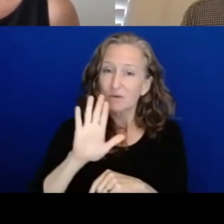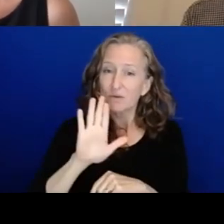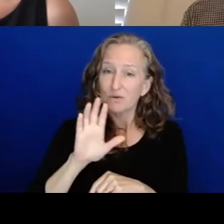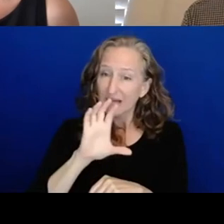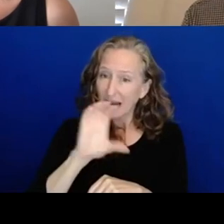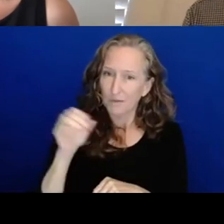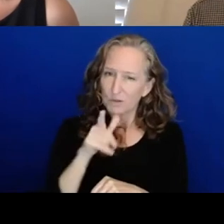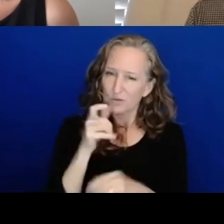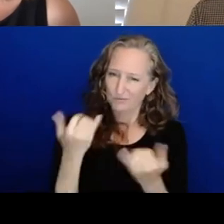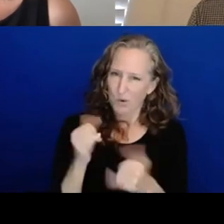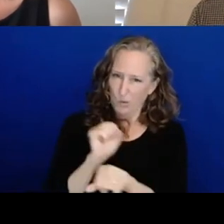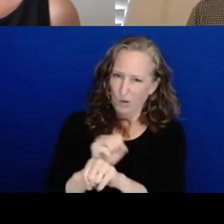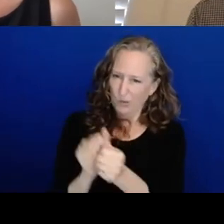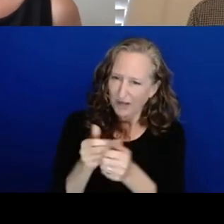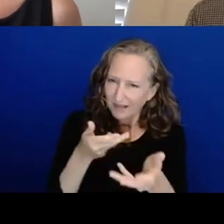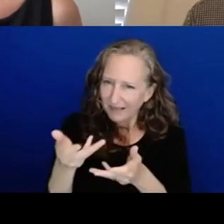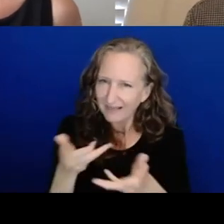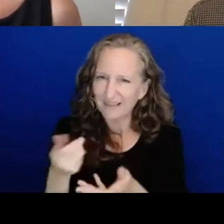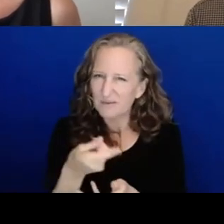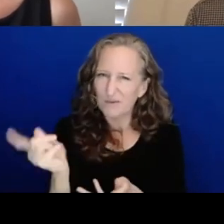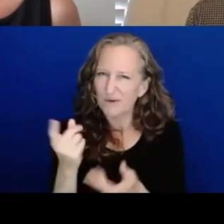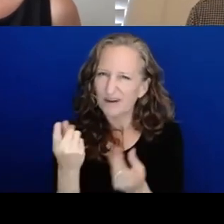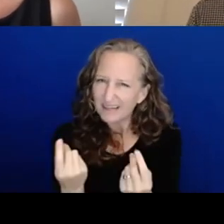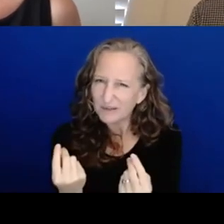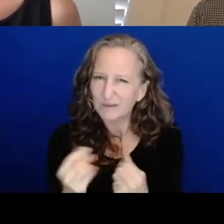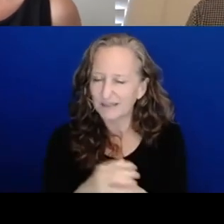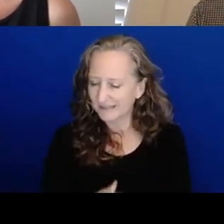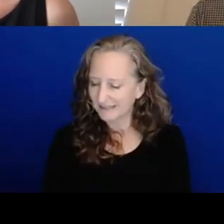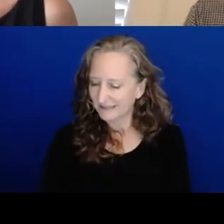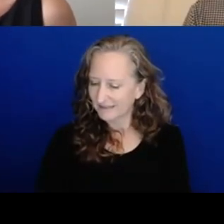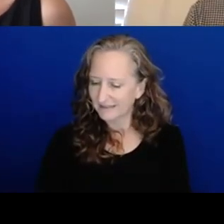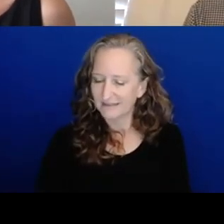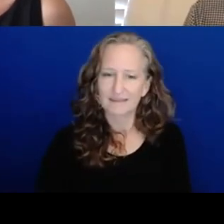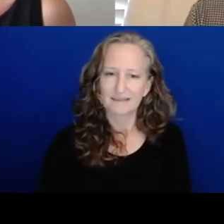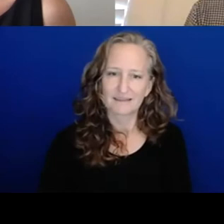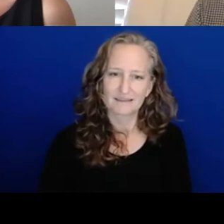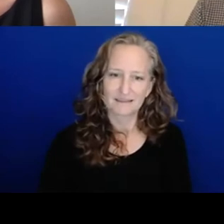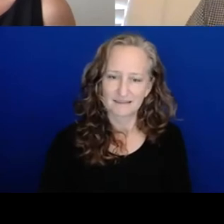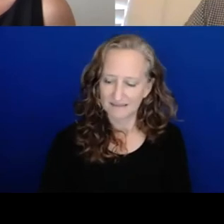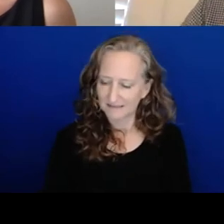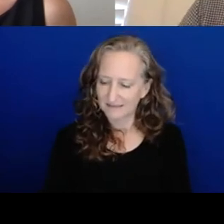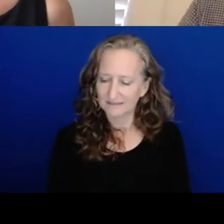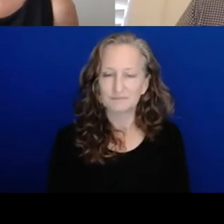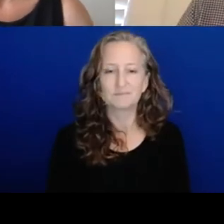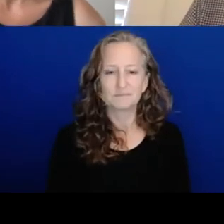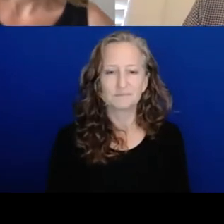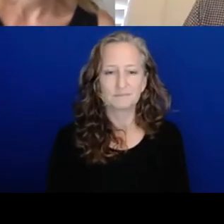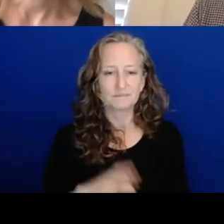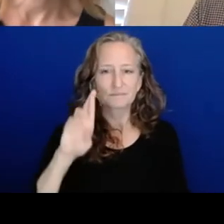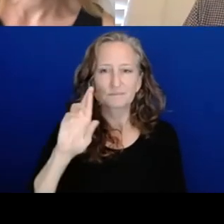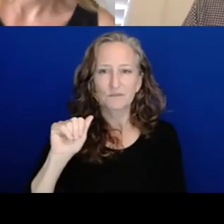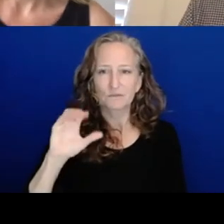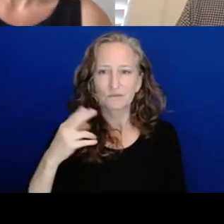are you doing? Yeah. You know, I think DEI work is being